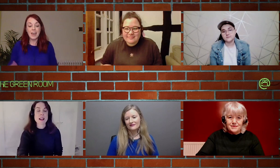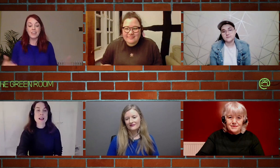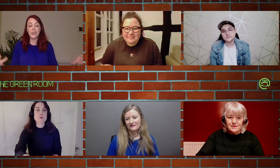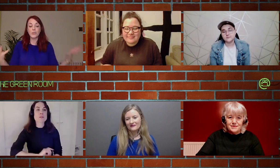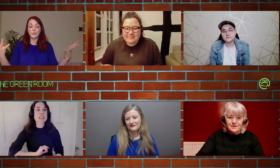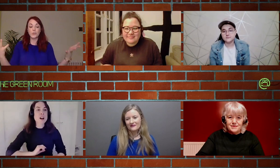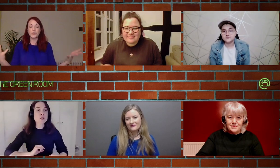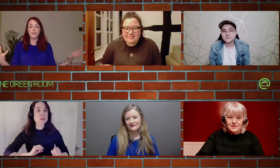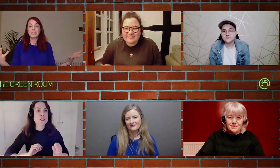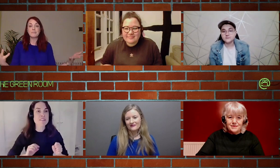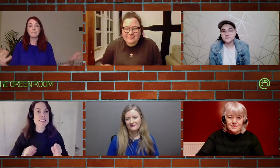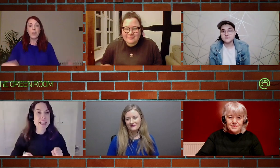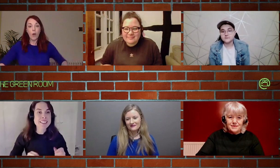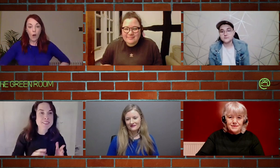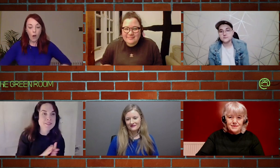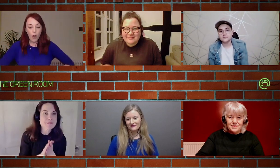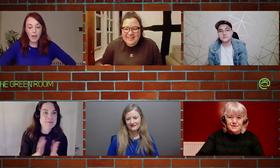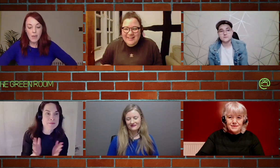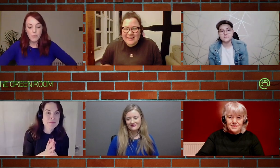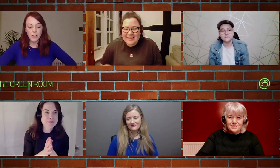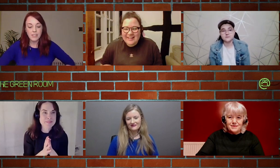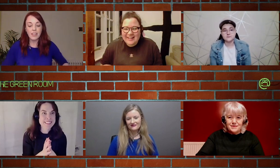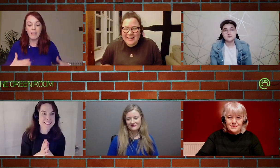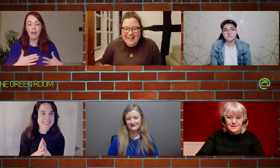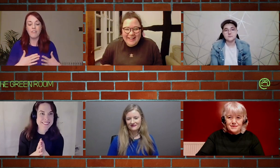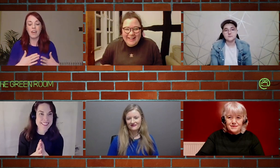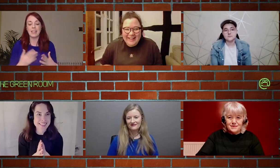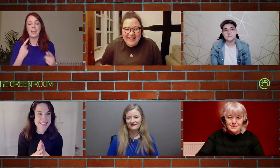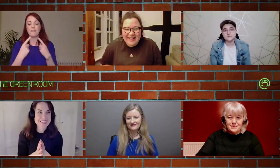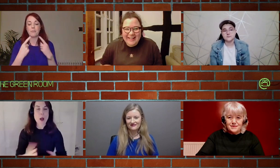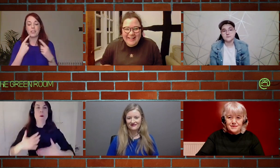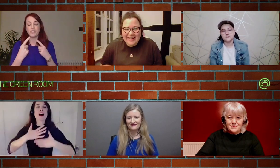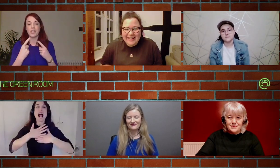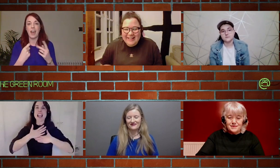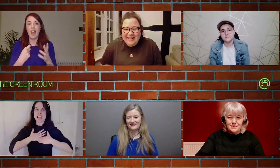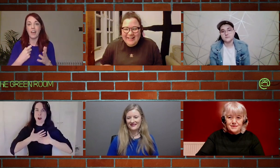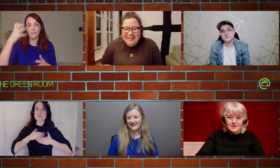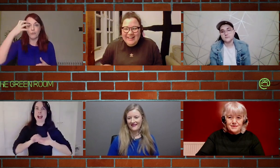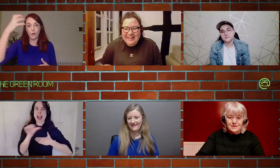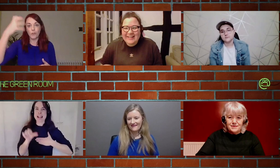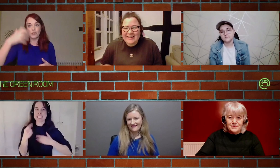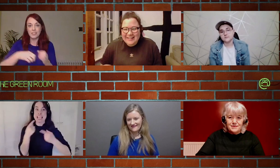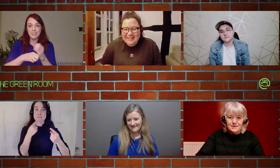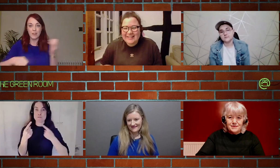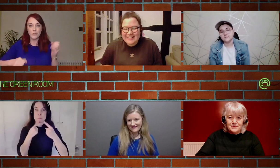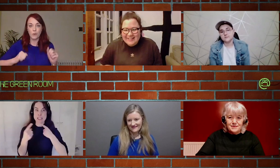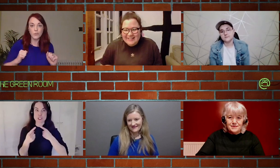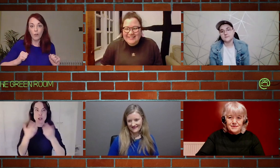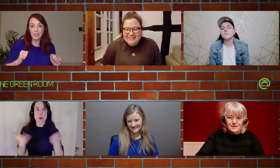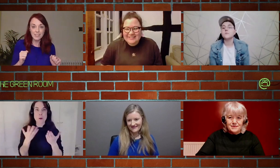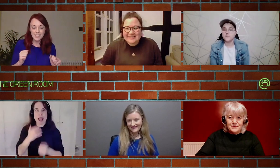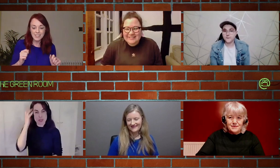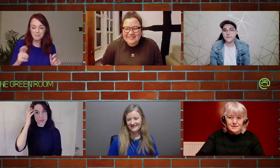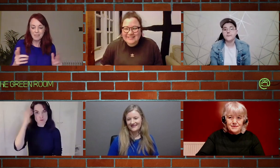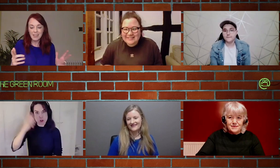What was the last one sorry Jen? JB: Oh it was Love and Information at the Royal Conservatoire of Scotland.